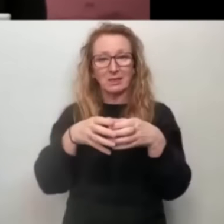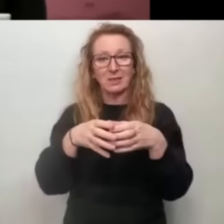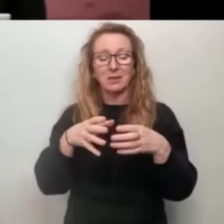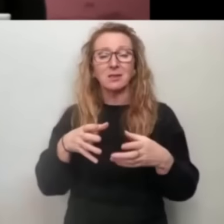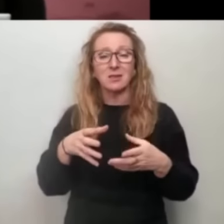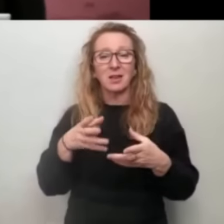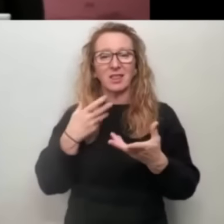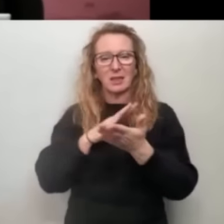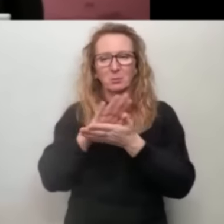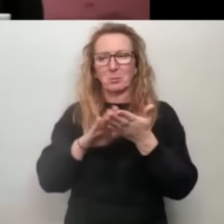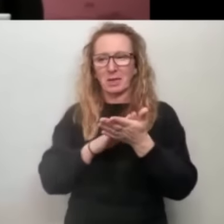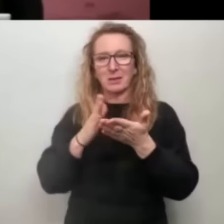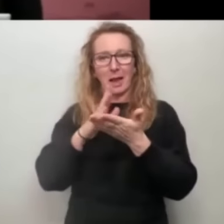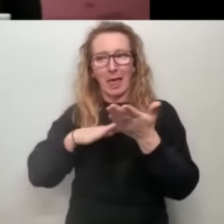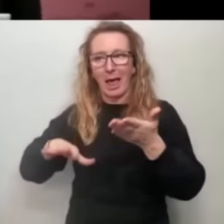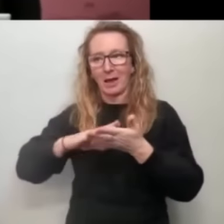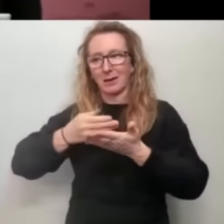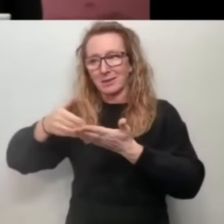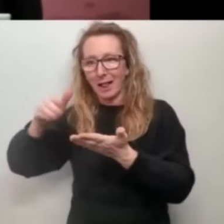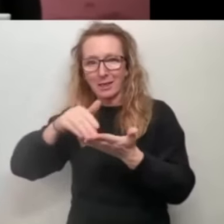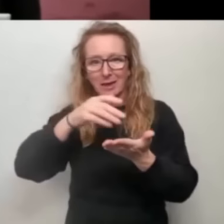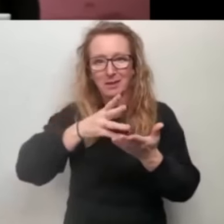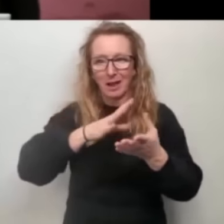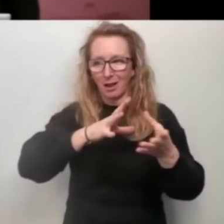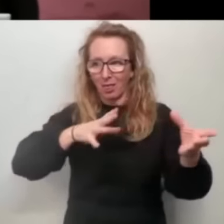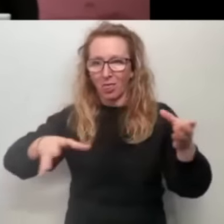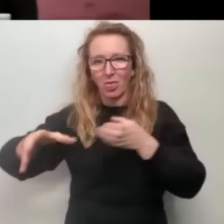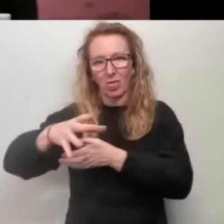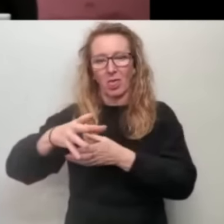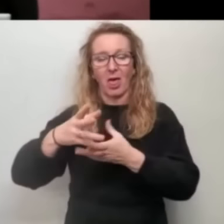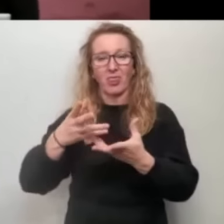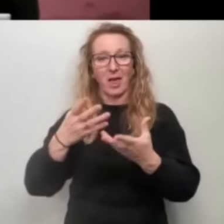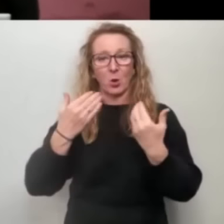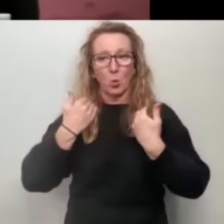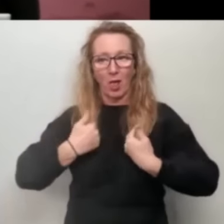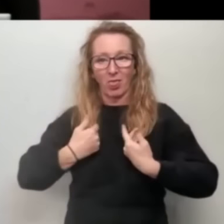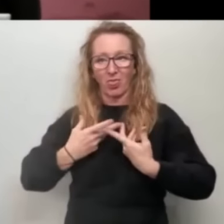of land and the mineral wealth they held into secular hands